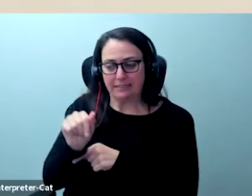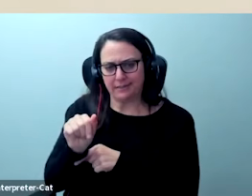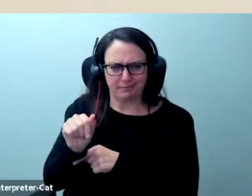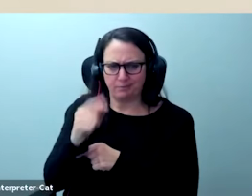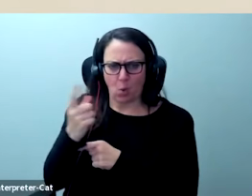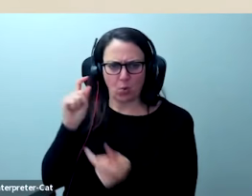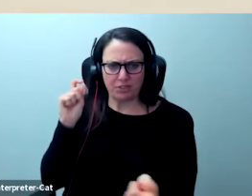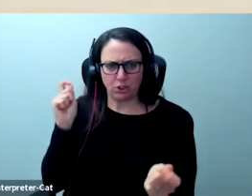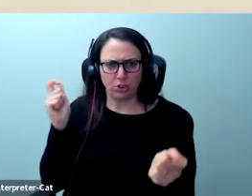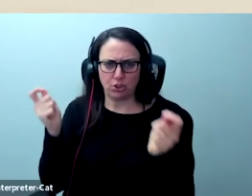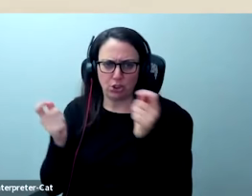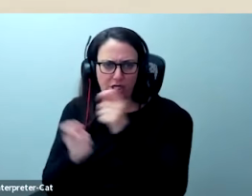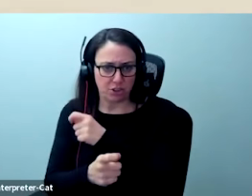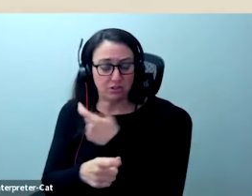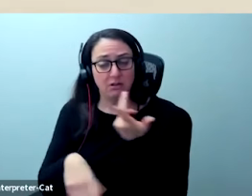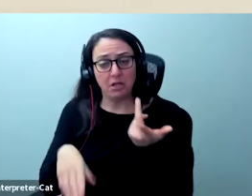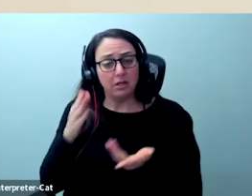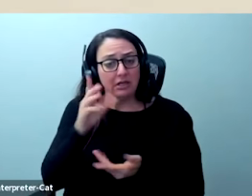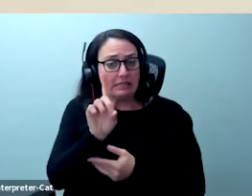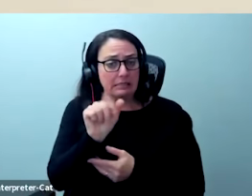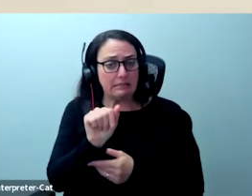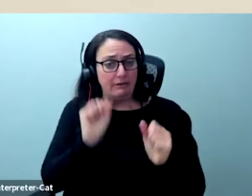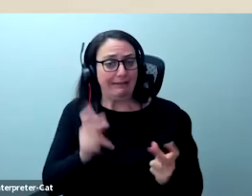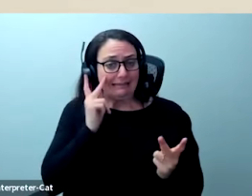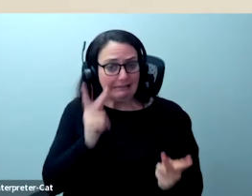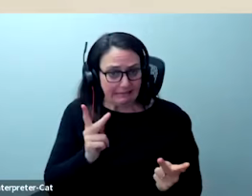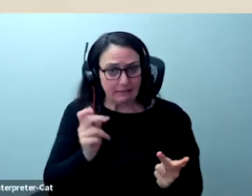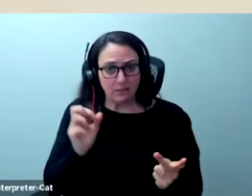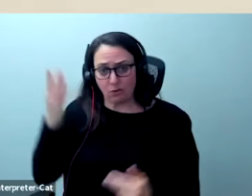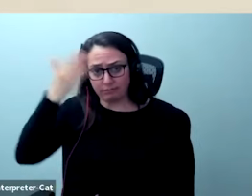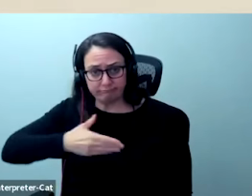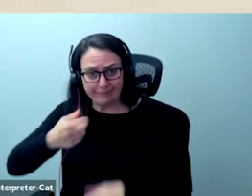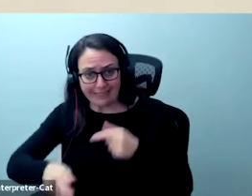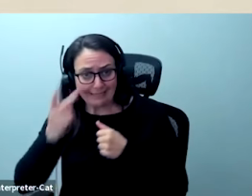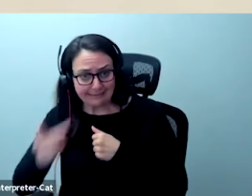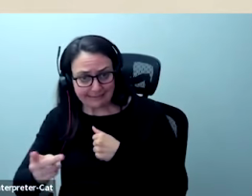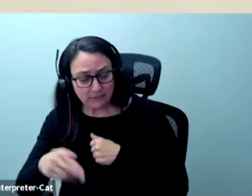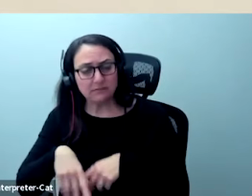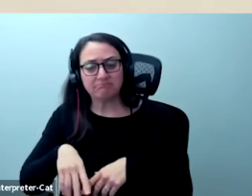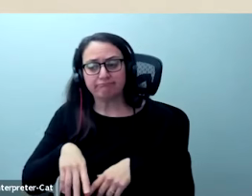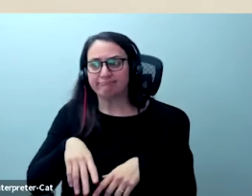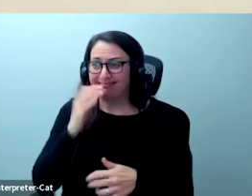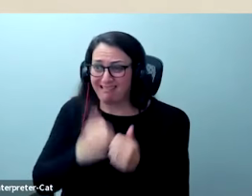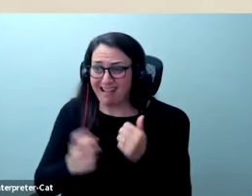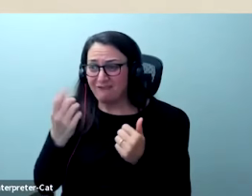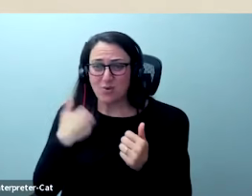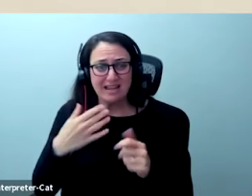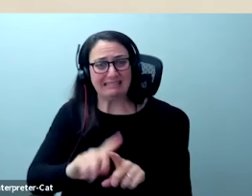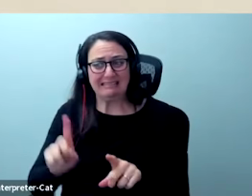As I mentioned, there's disabilities that are visible and in invisible, there's also different needs that everyone is starting to have,